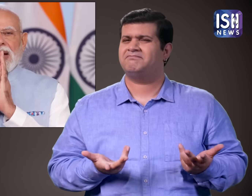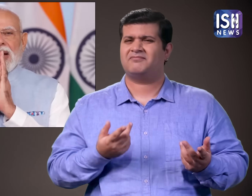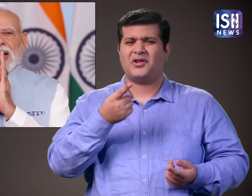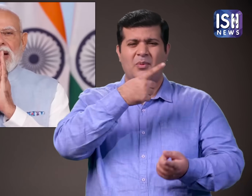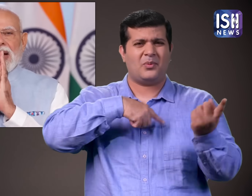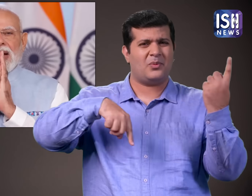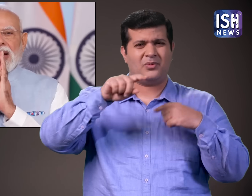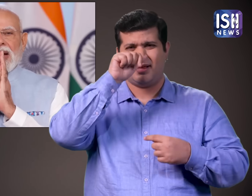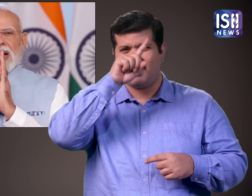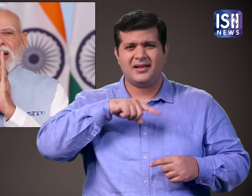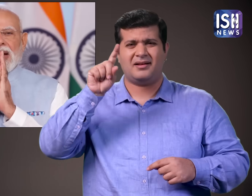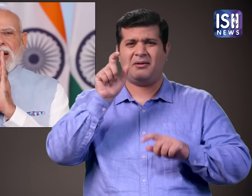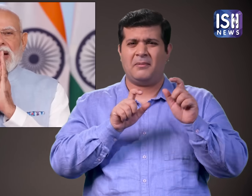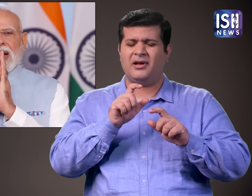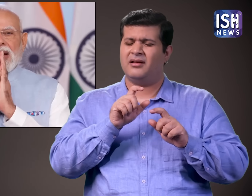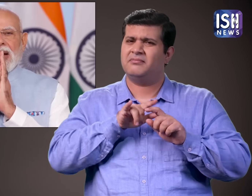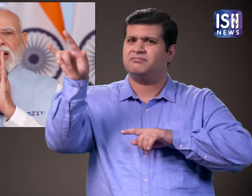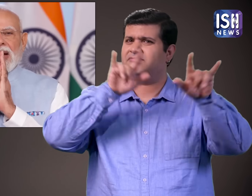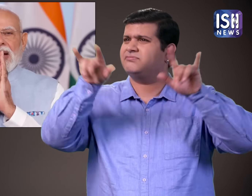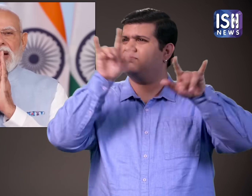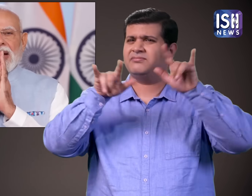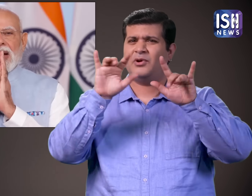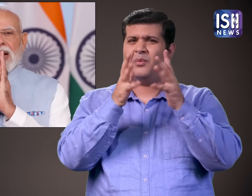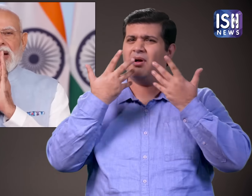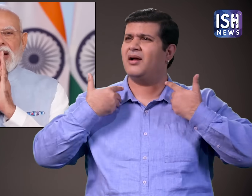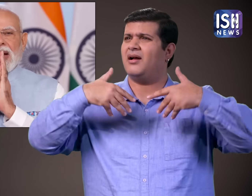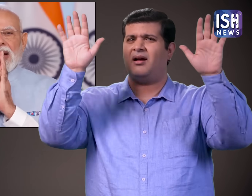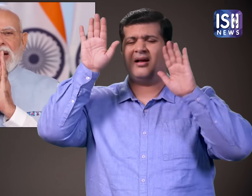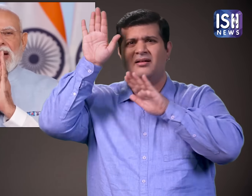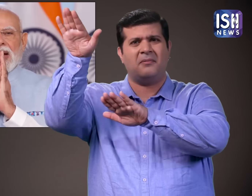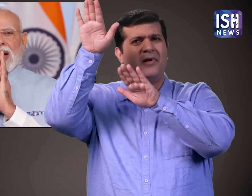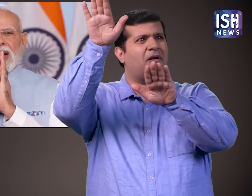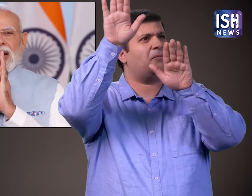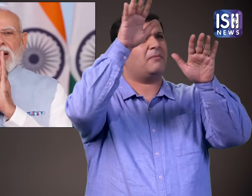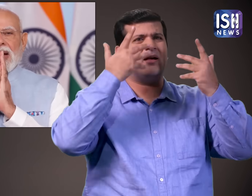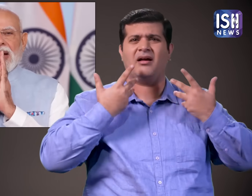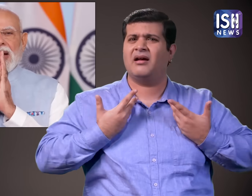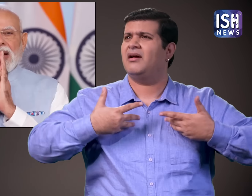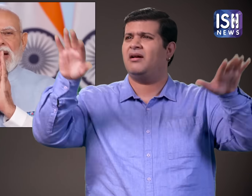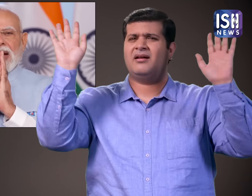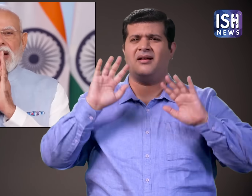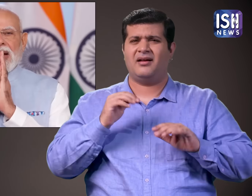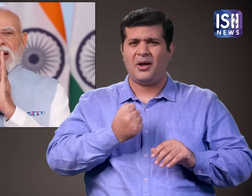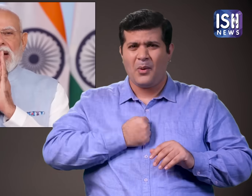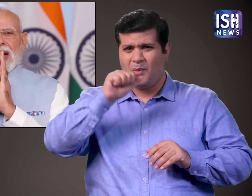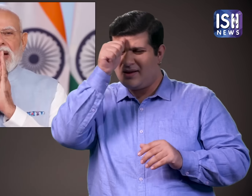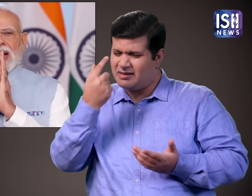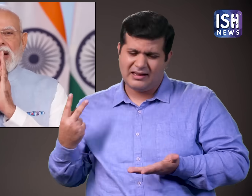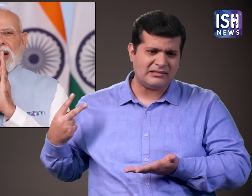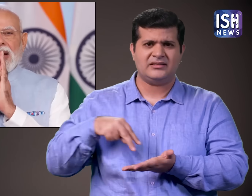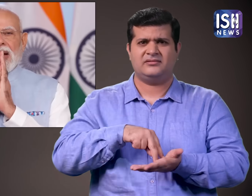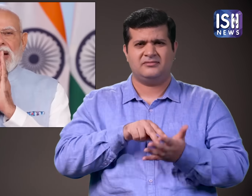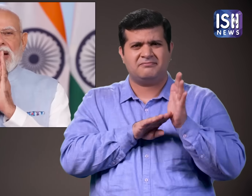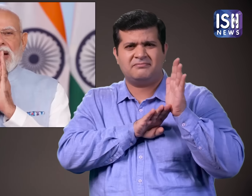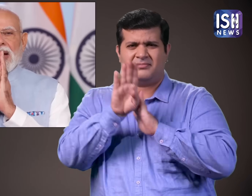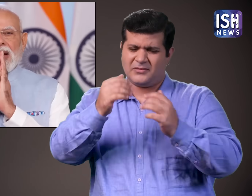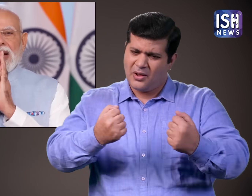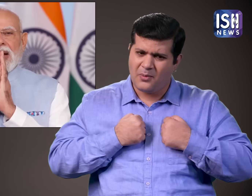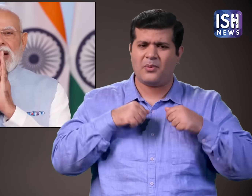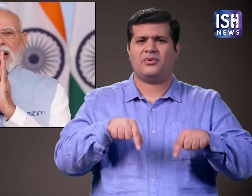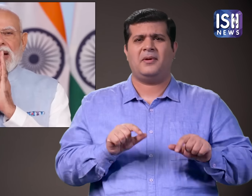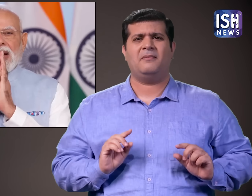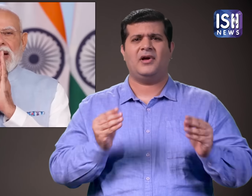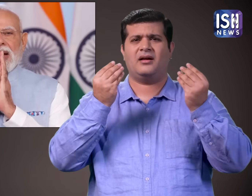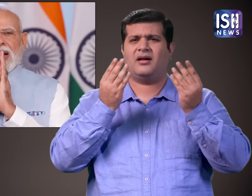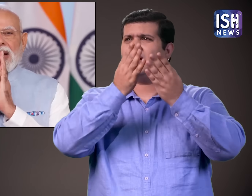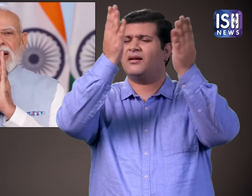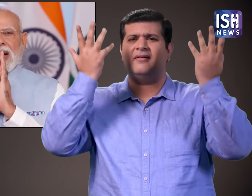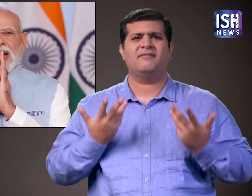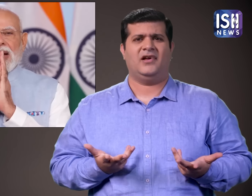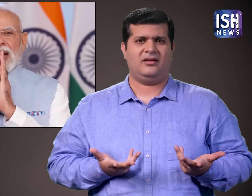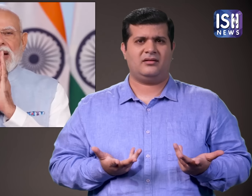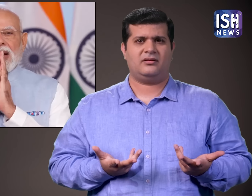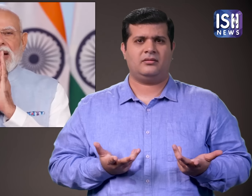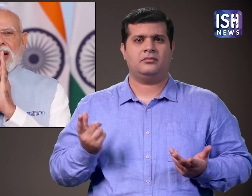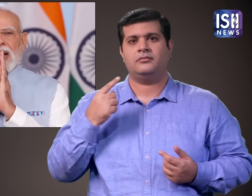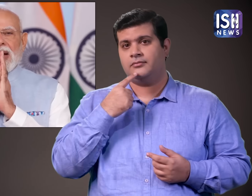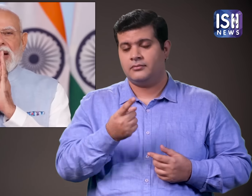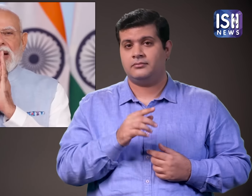“India’s biggest problem is dependence. A self-reliant India is the only solution.”